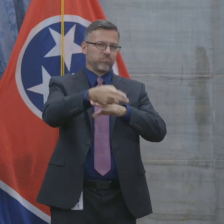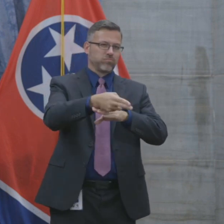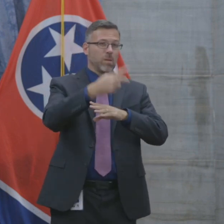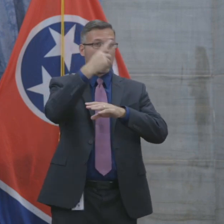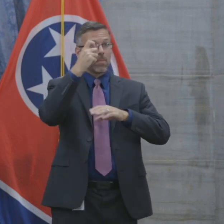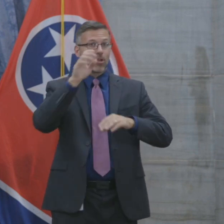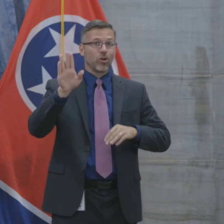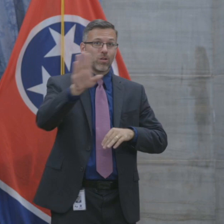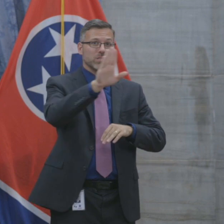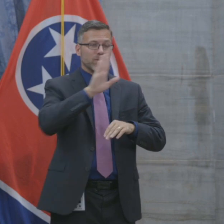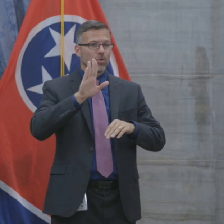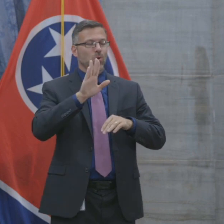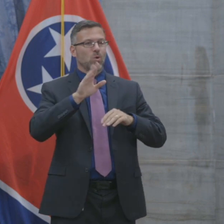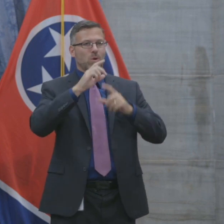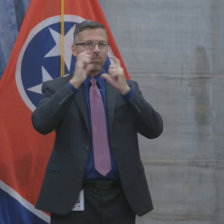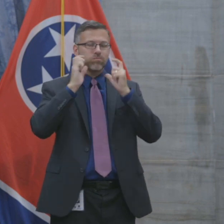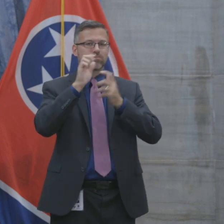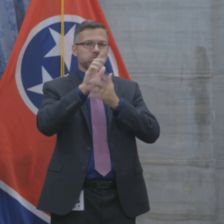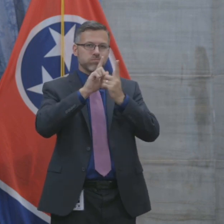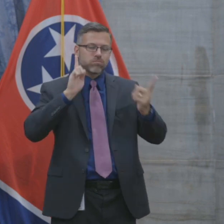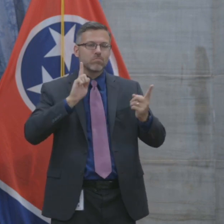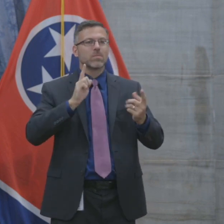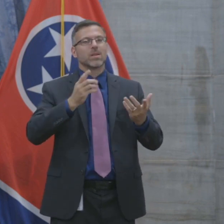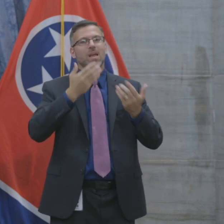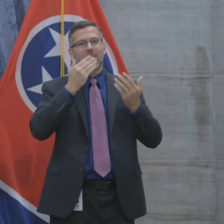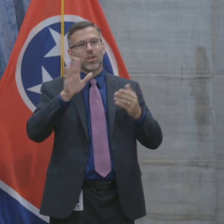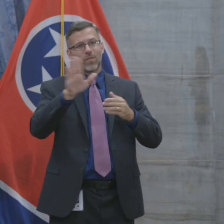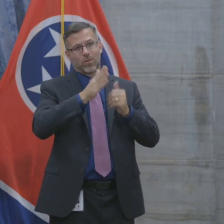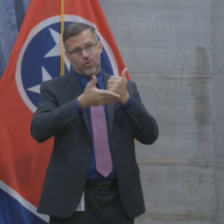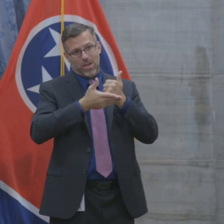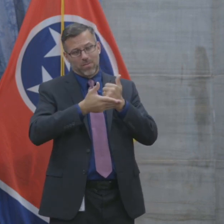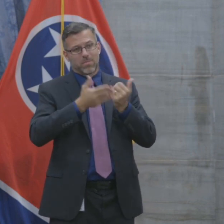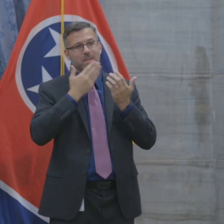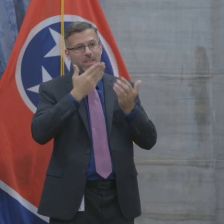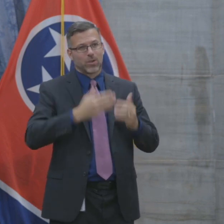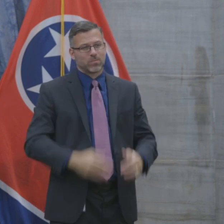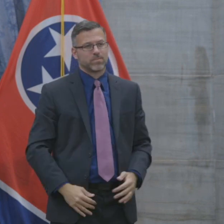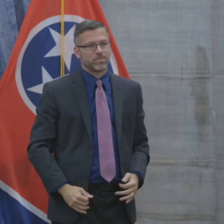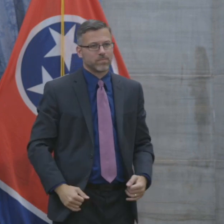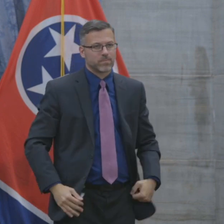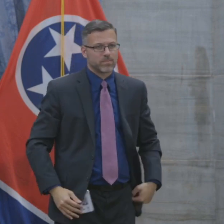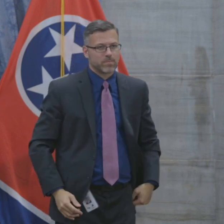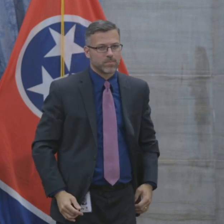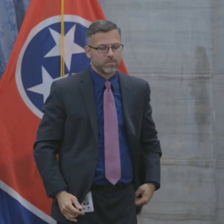of information A lot of great questions. We appreciate it. We will return. I want to close again like I opened. Very